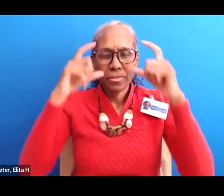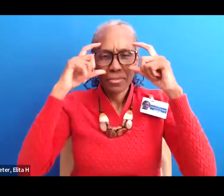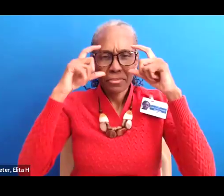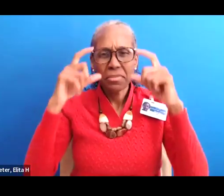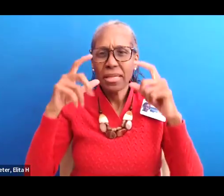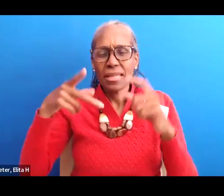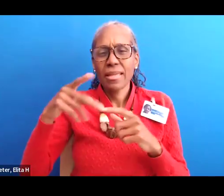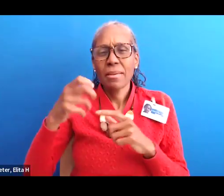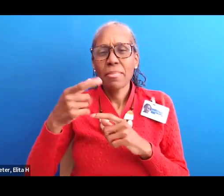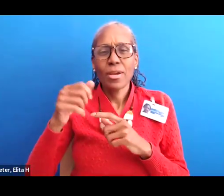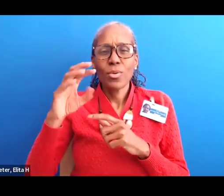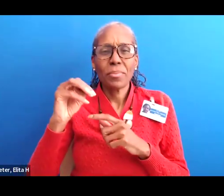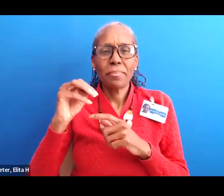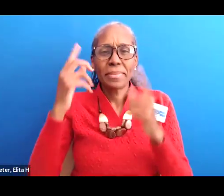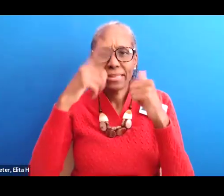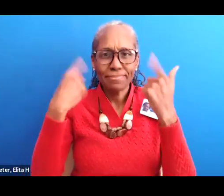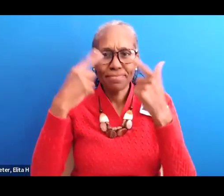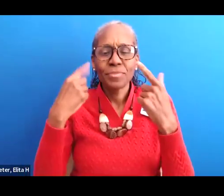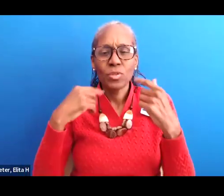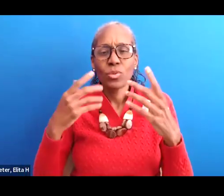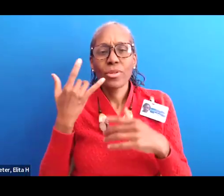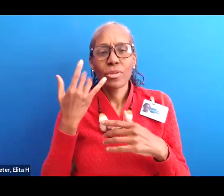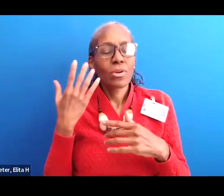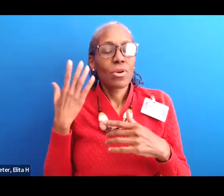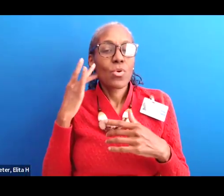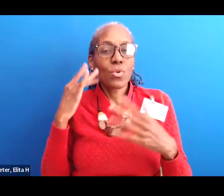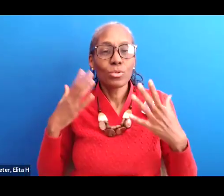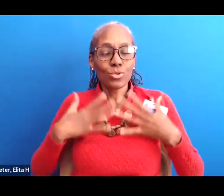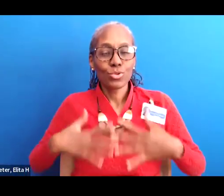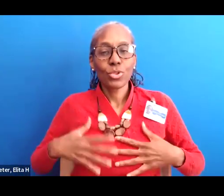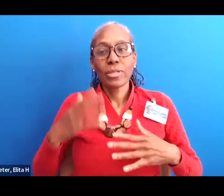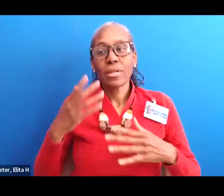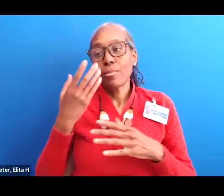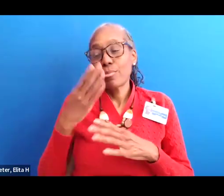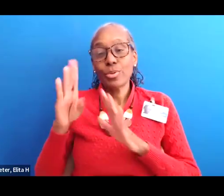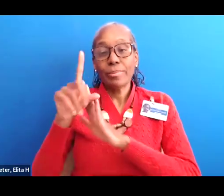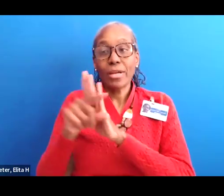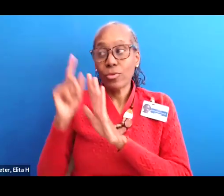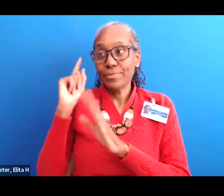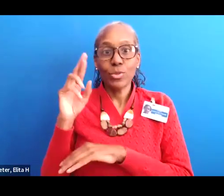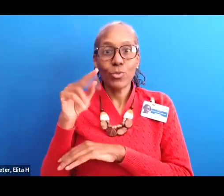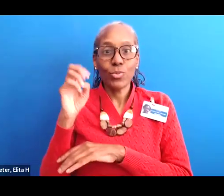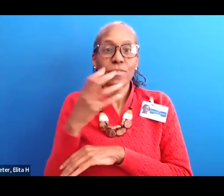glasses on and a gold shirt. I have a navy-blue background with the Reeve colors on it, which is very nice.